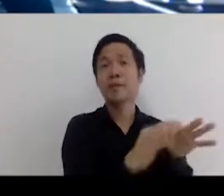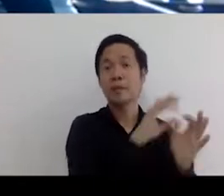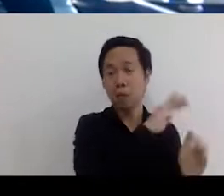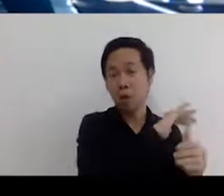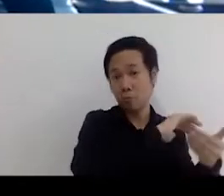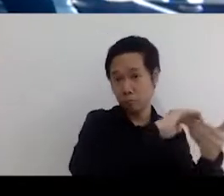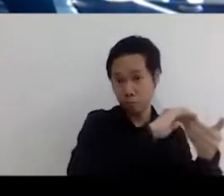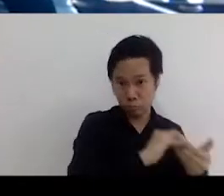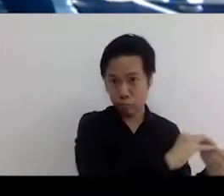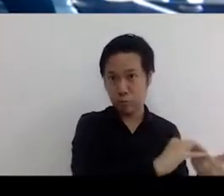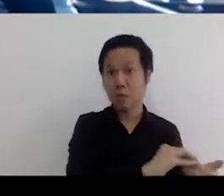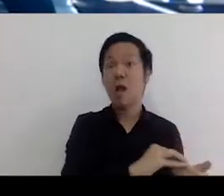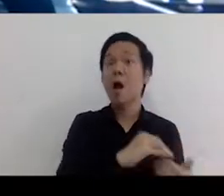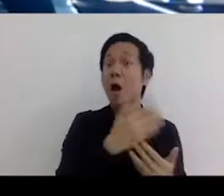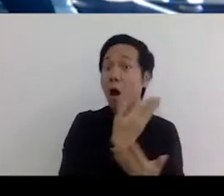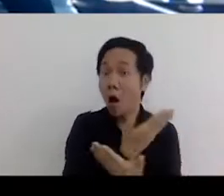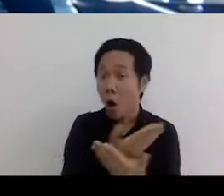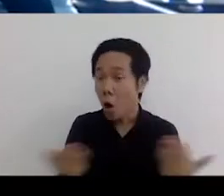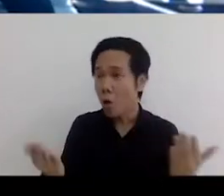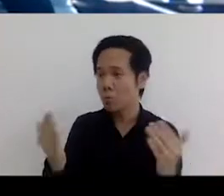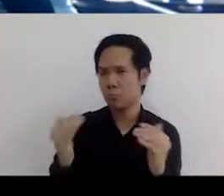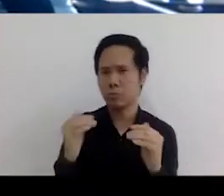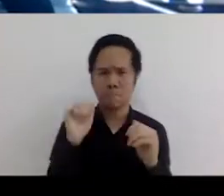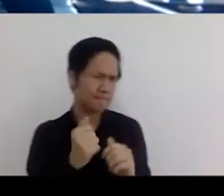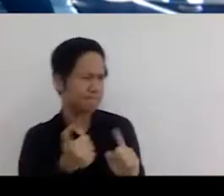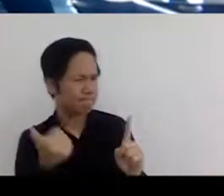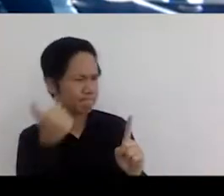Third or Fourth, I don't know now. Give the voice to the people with disability.